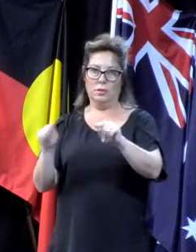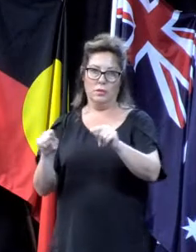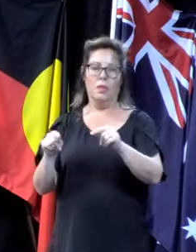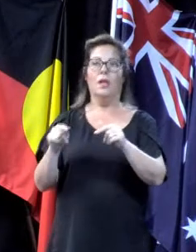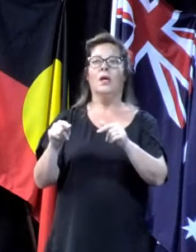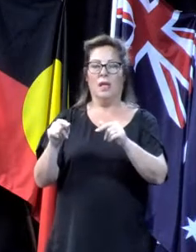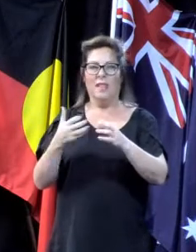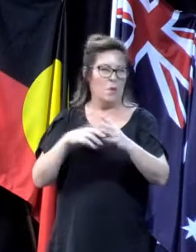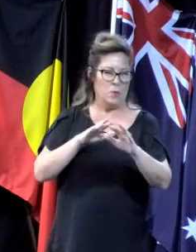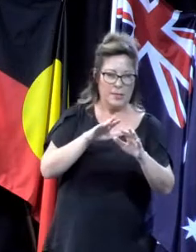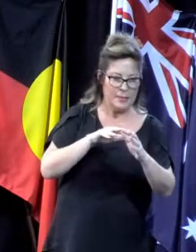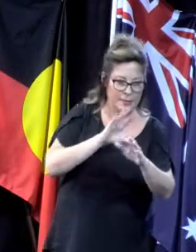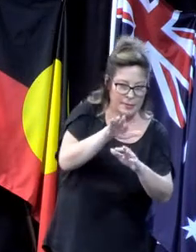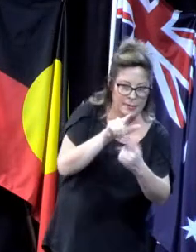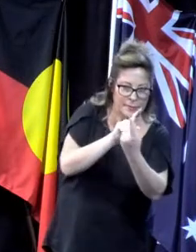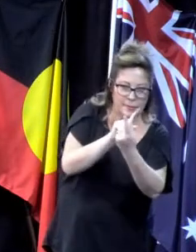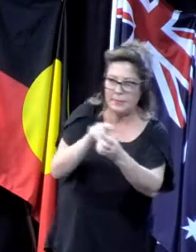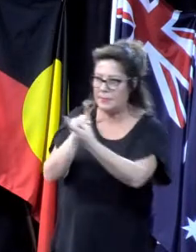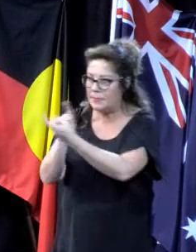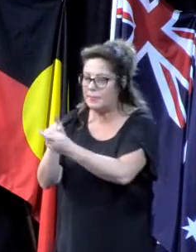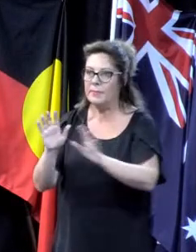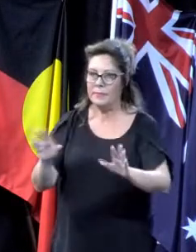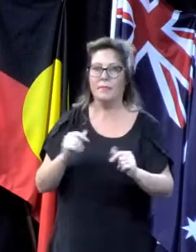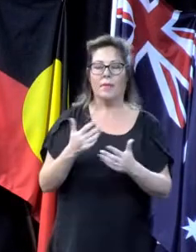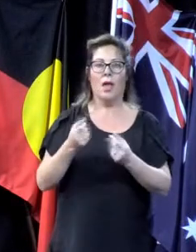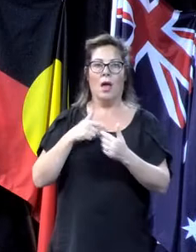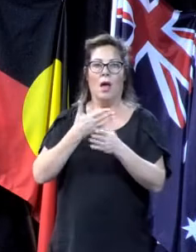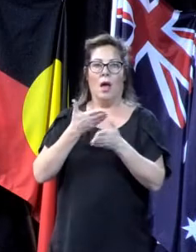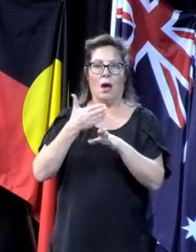So, I work with the schools, but, most importantly, I work with parents.